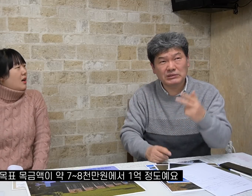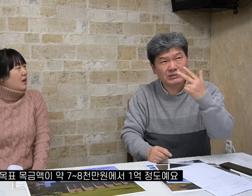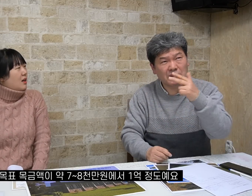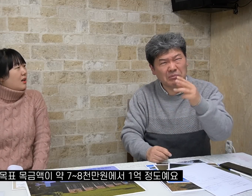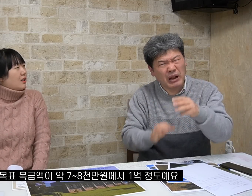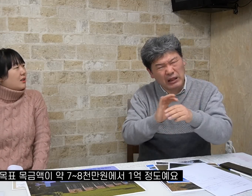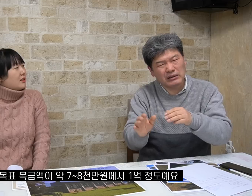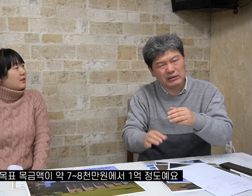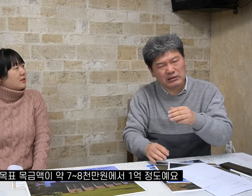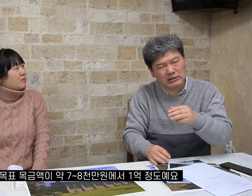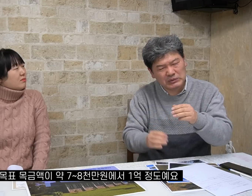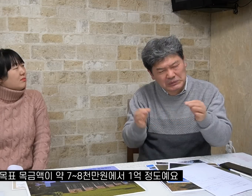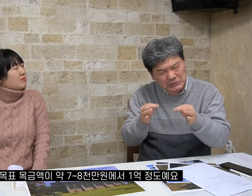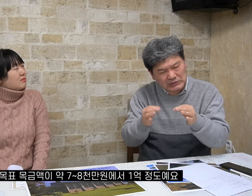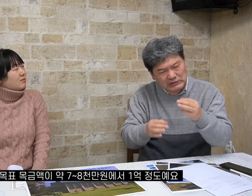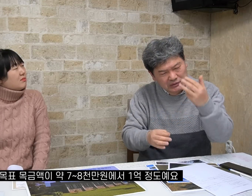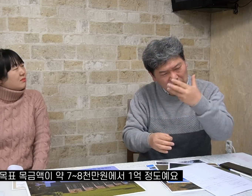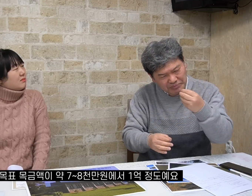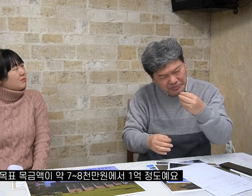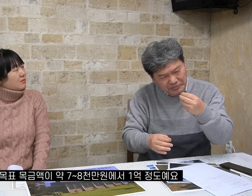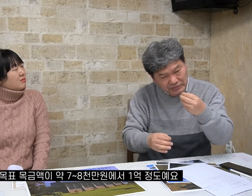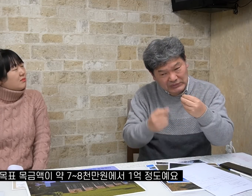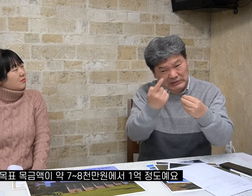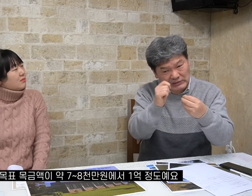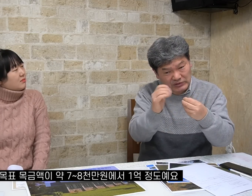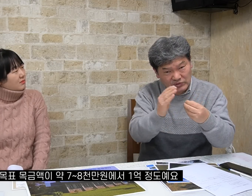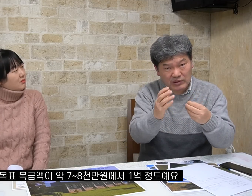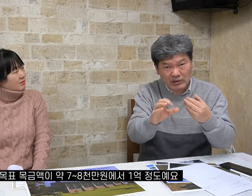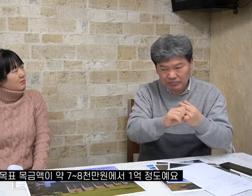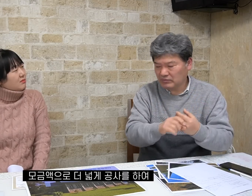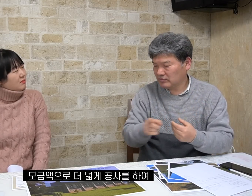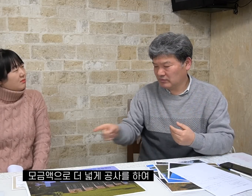The target fundraising amount is about 70~80 million won to 100 million won.